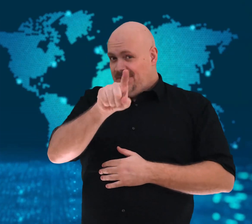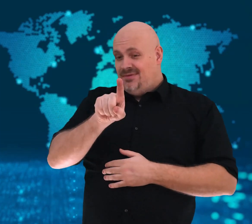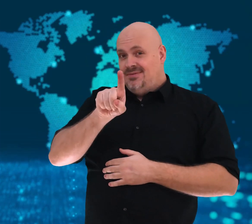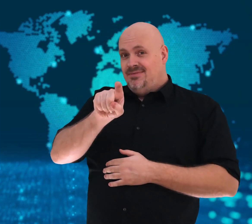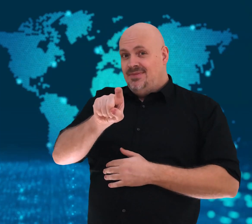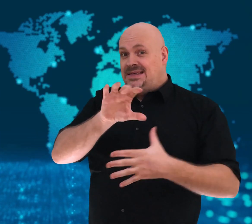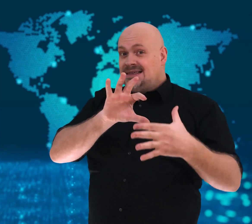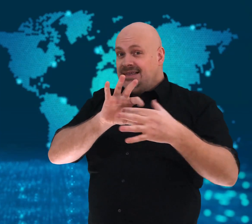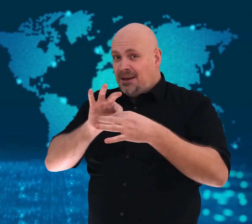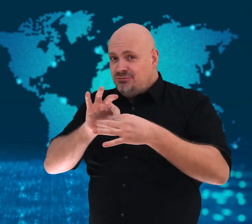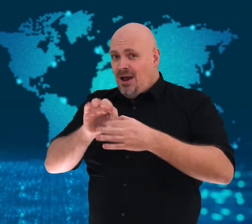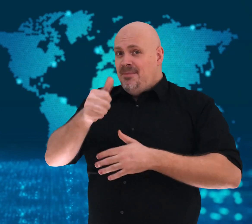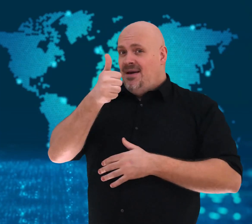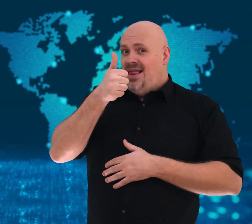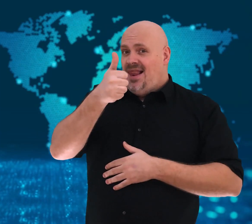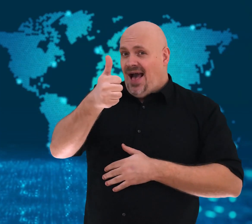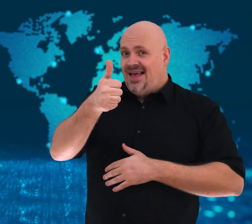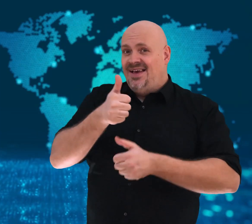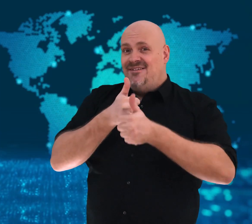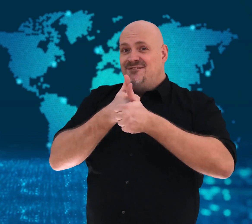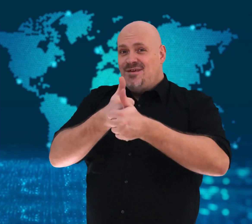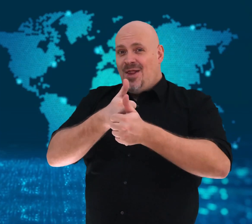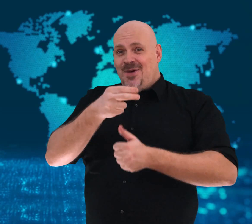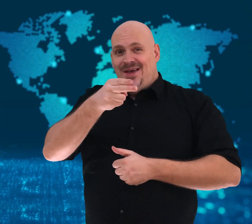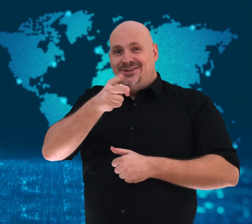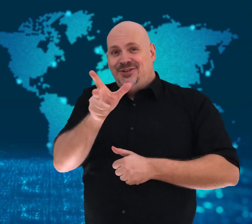Don’t forget to subscribe, like,